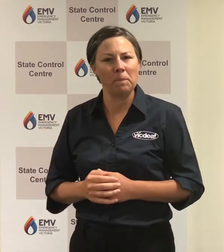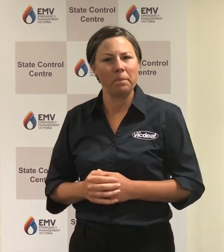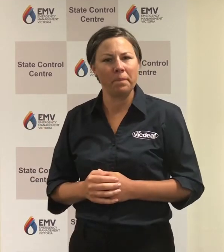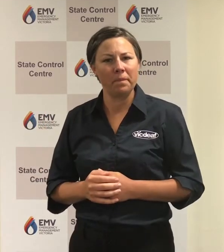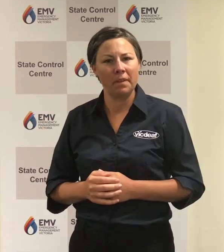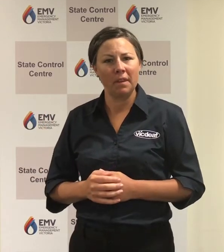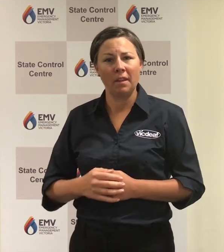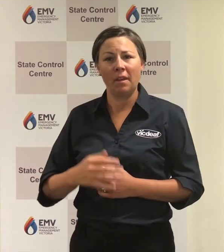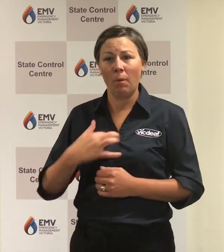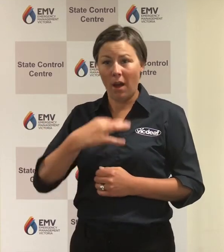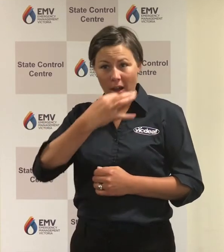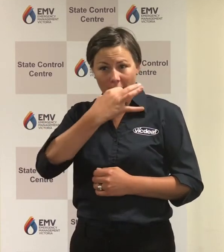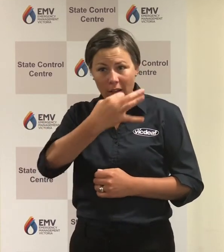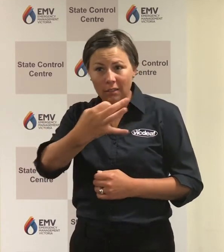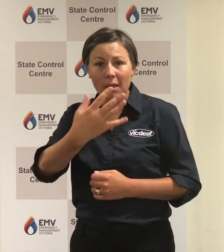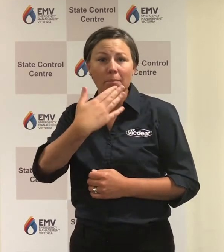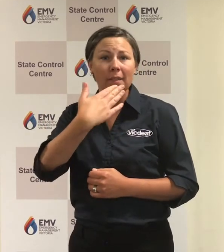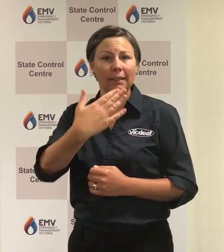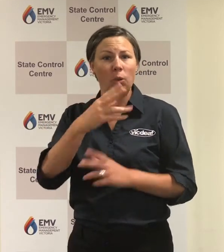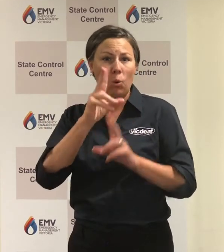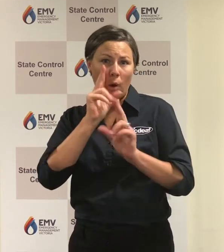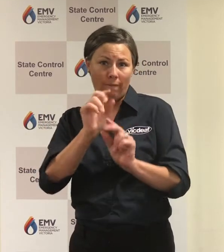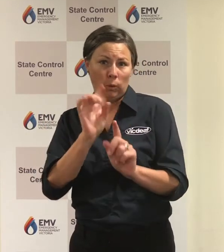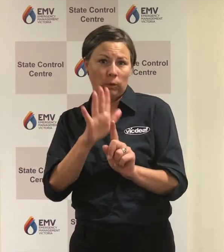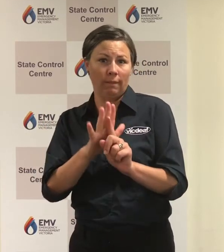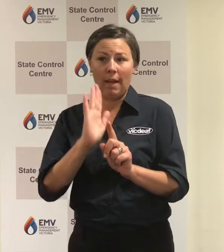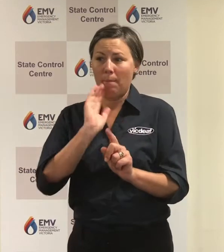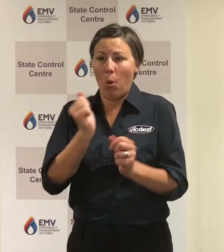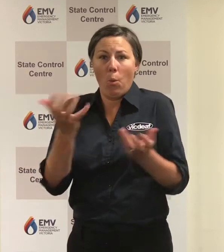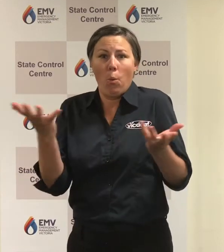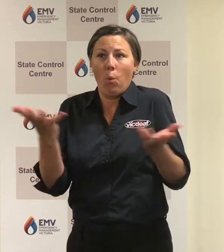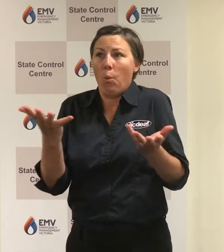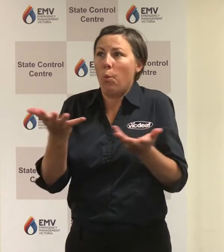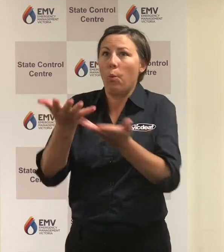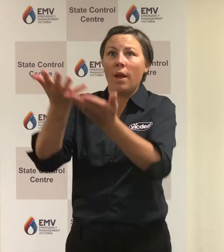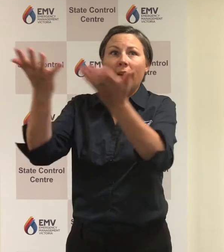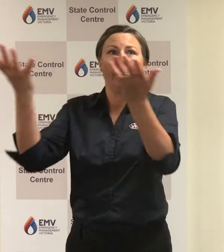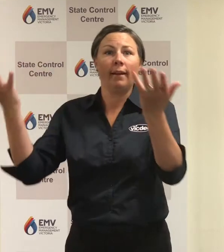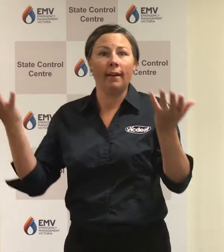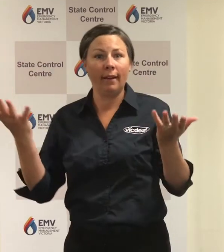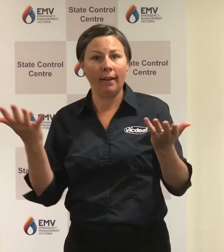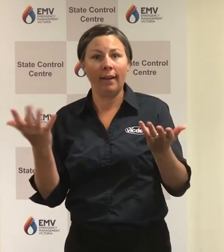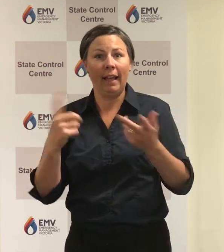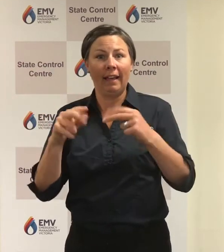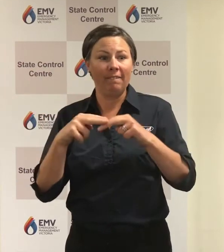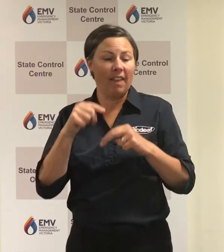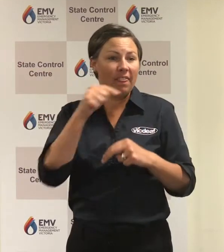of themselves wherever they are and whatever their kind of involvement here is.